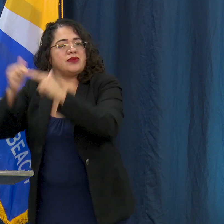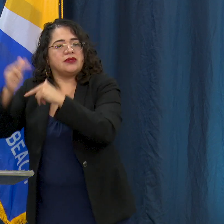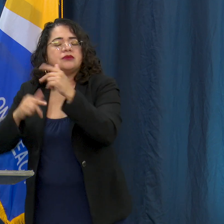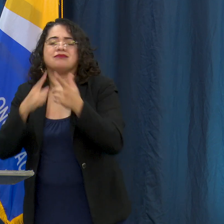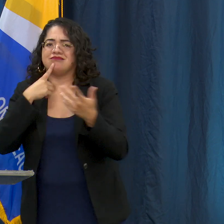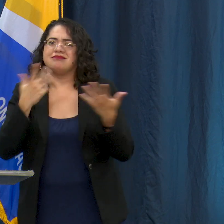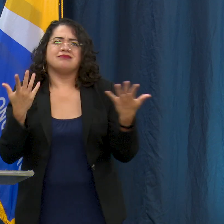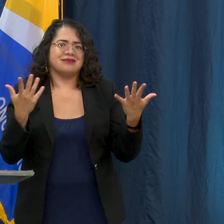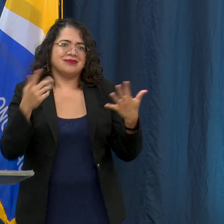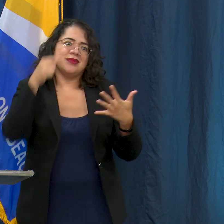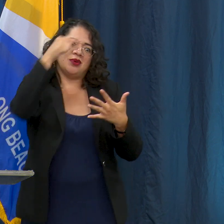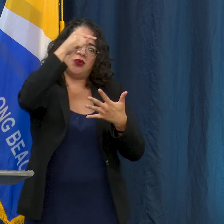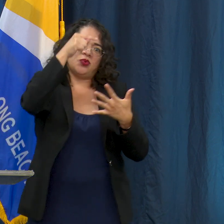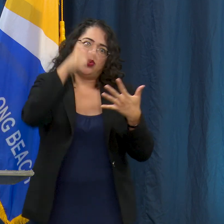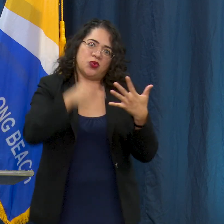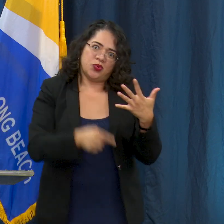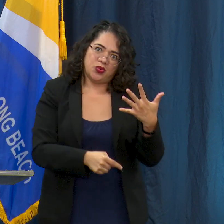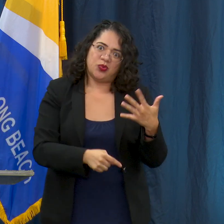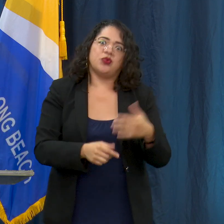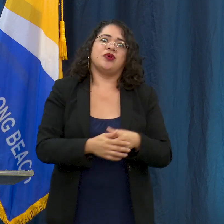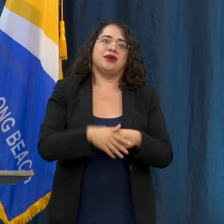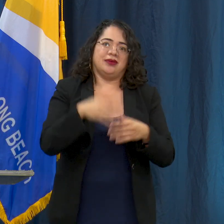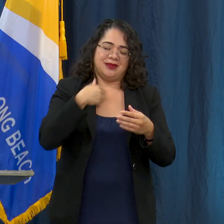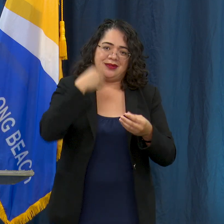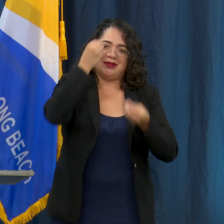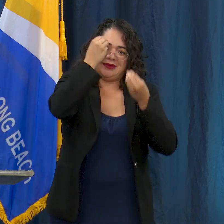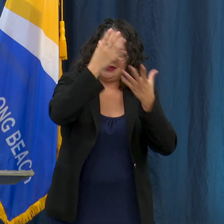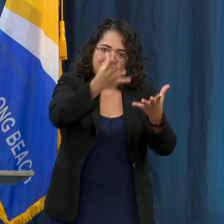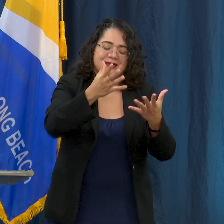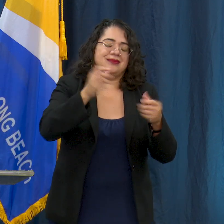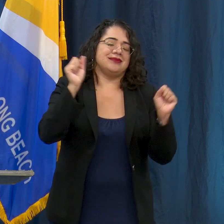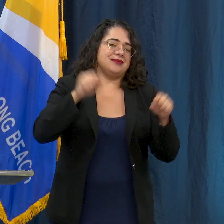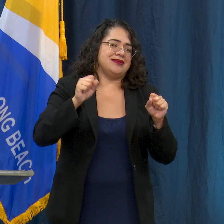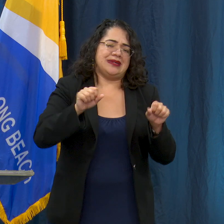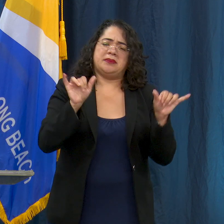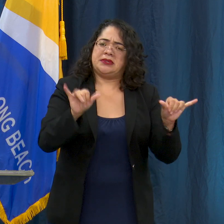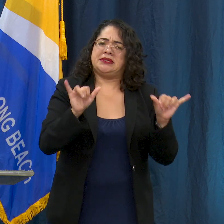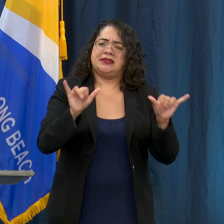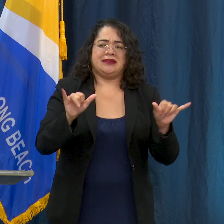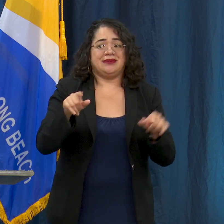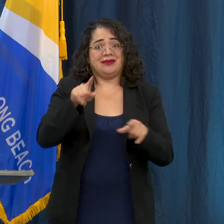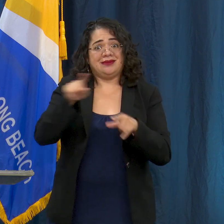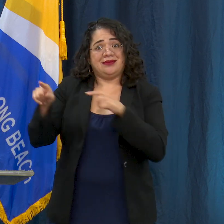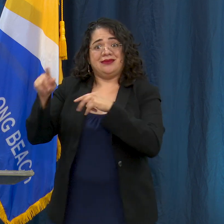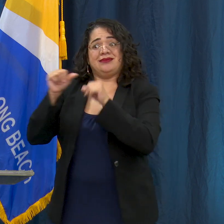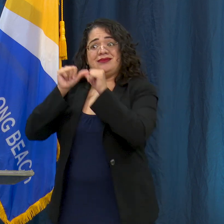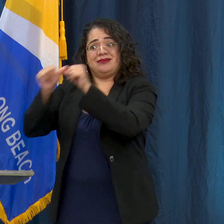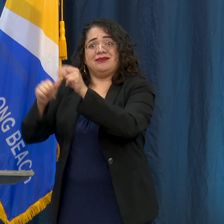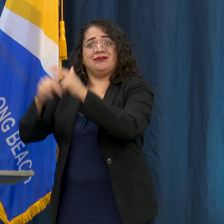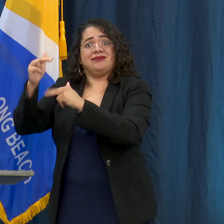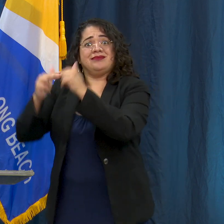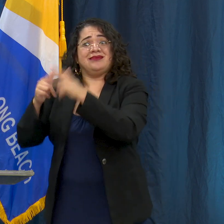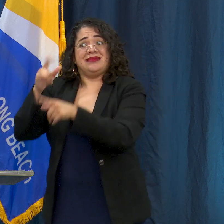probably is aware by now, that is a very high-risk institution and for both the